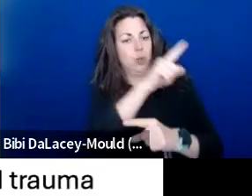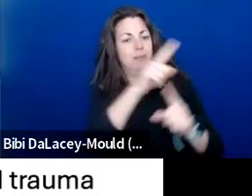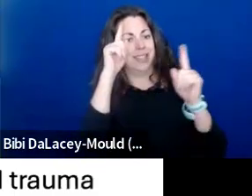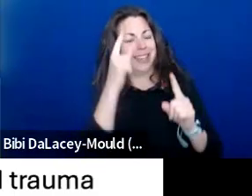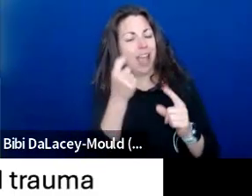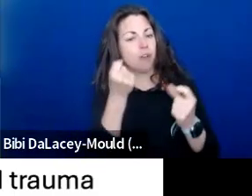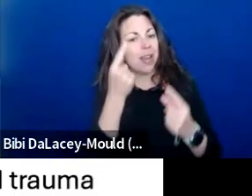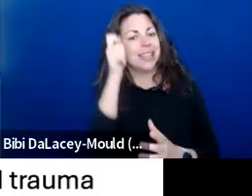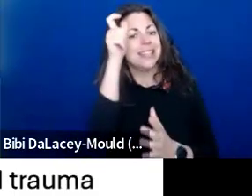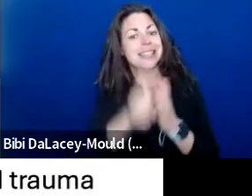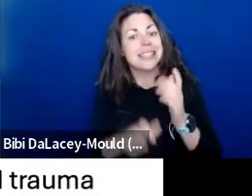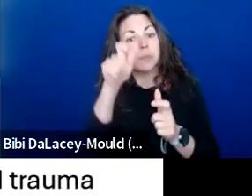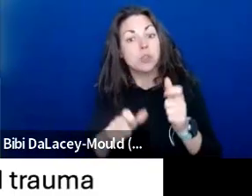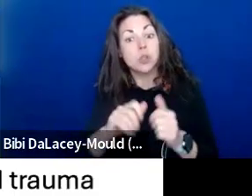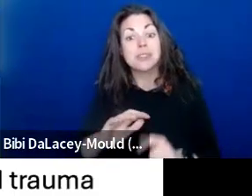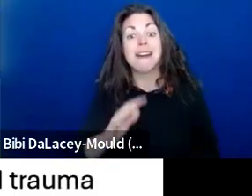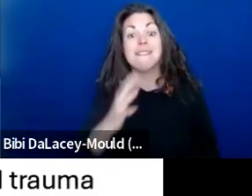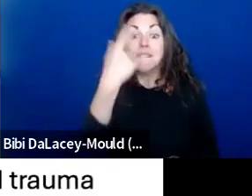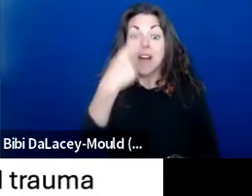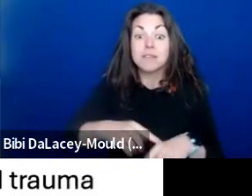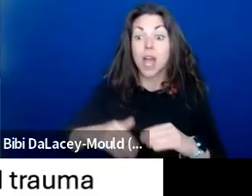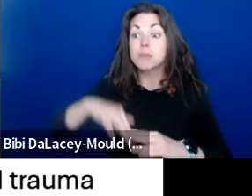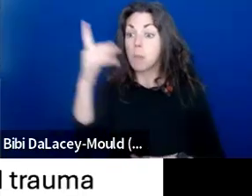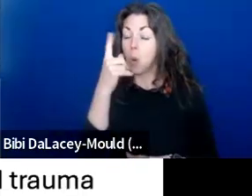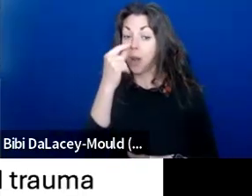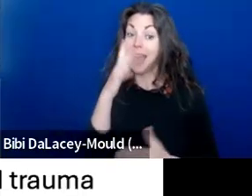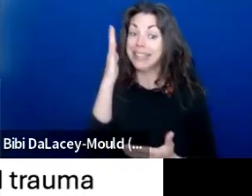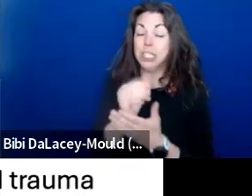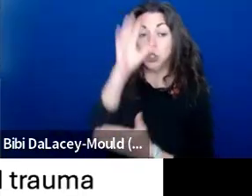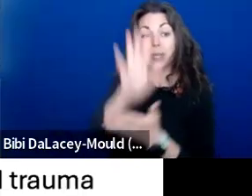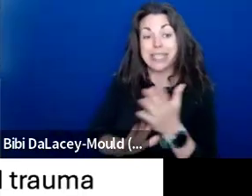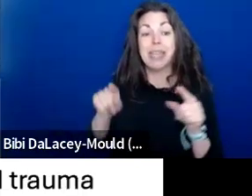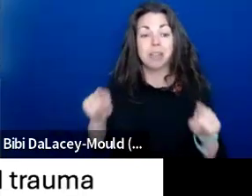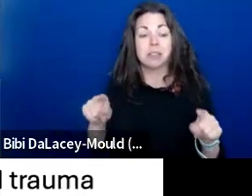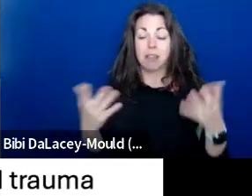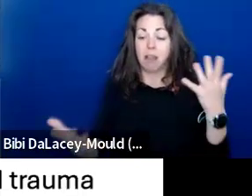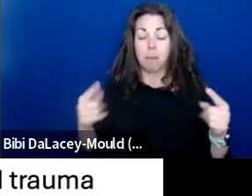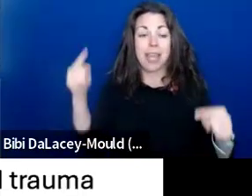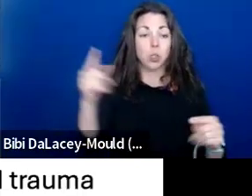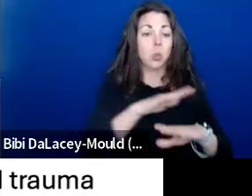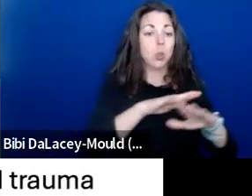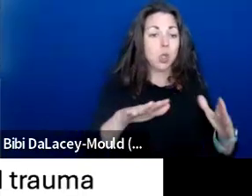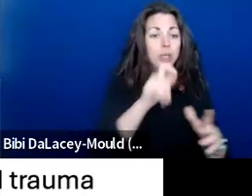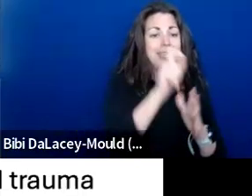students are five times more likely than their non-disabled peers to experience sexual violence at university,